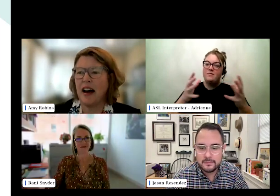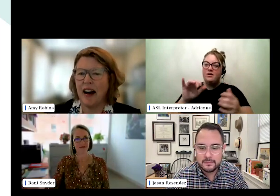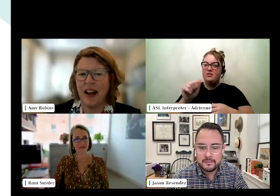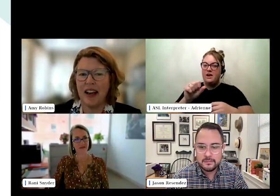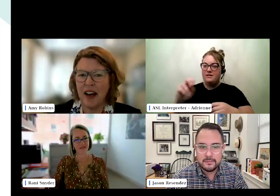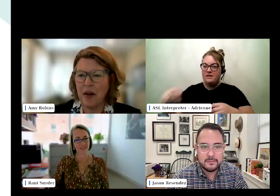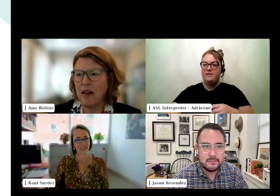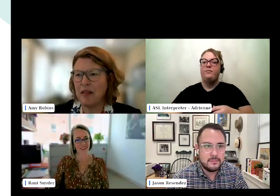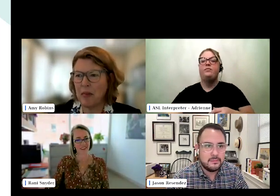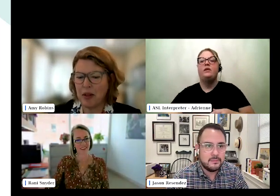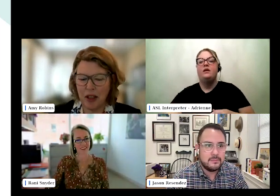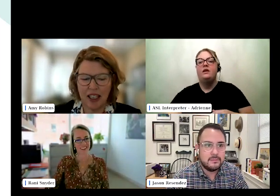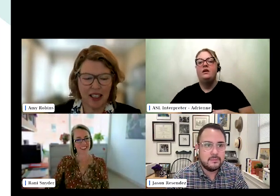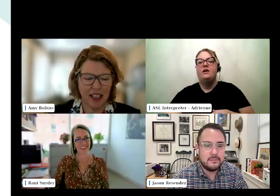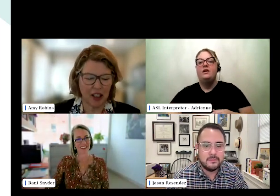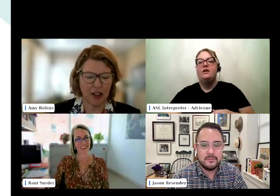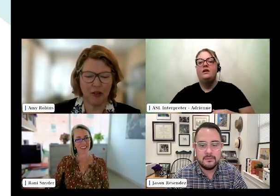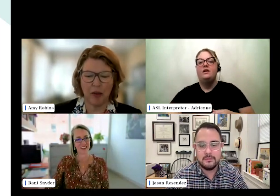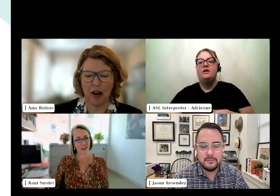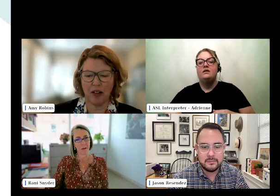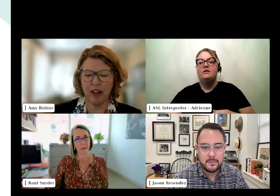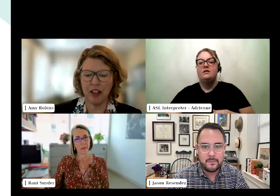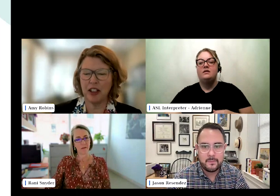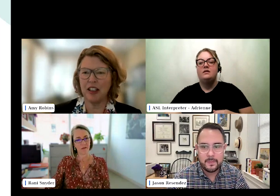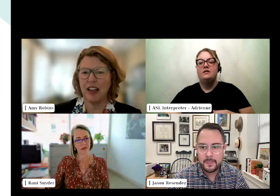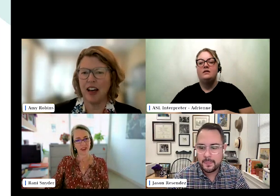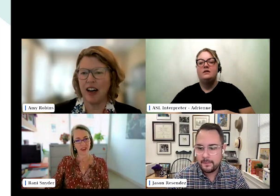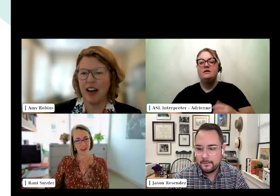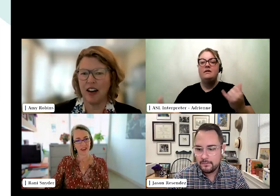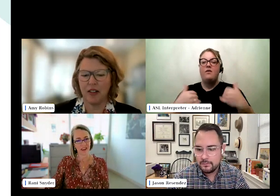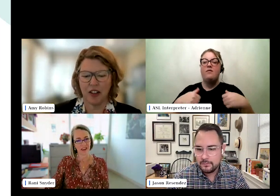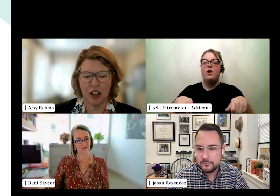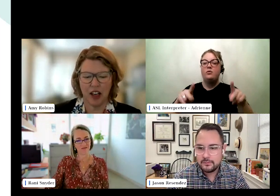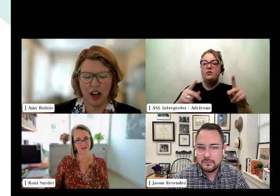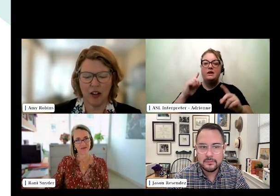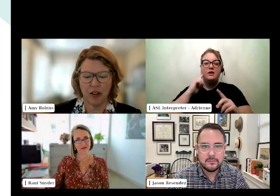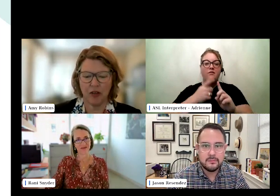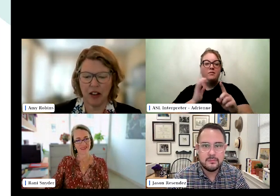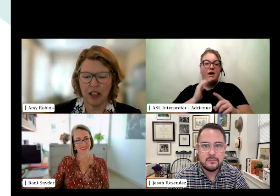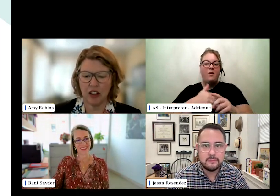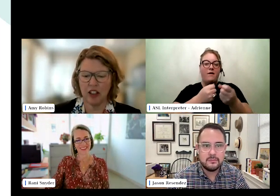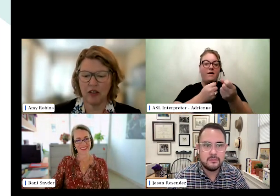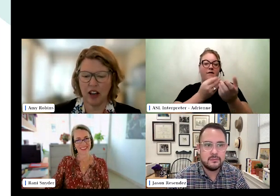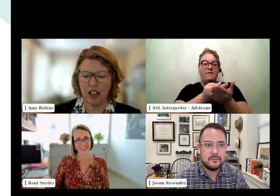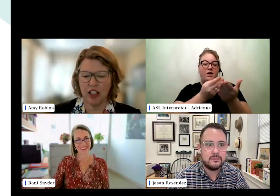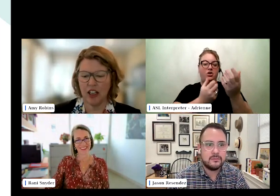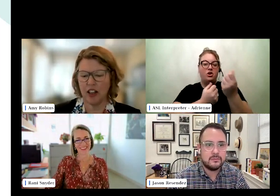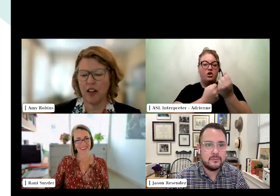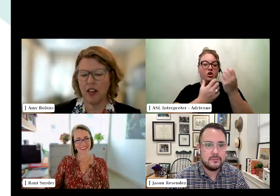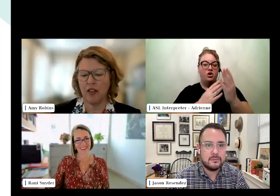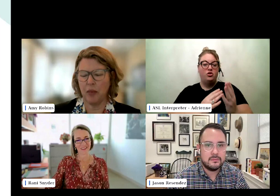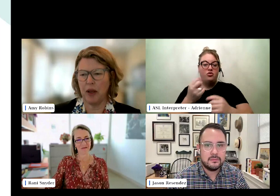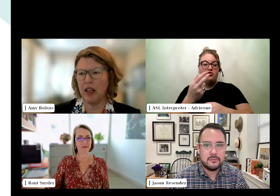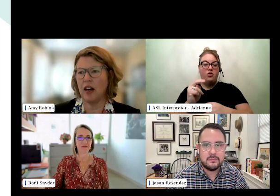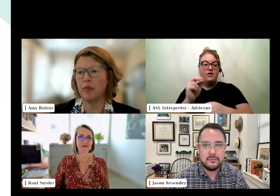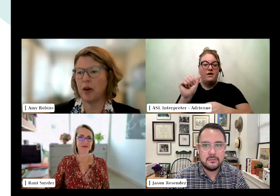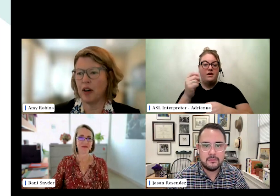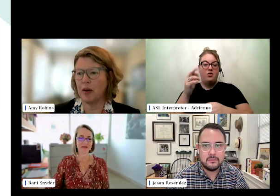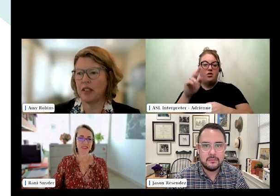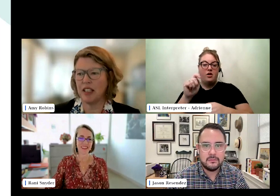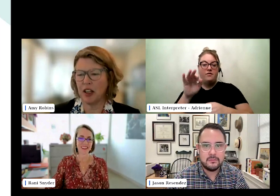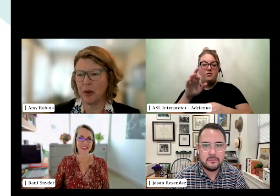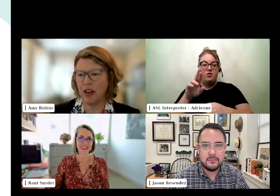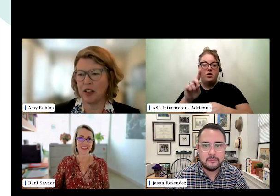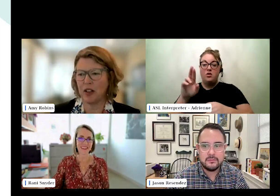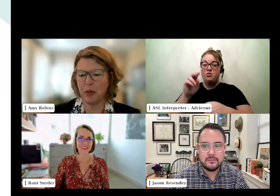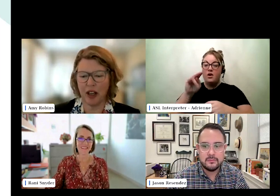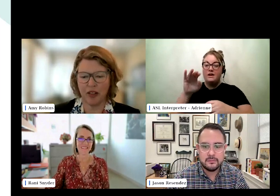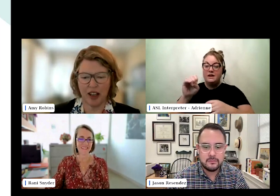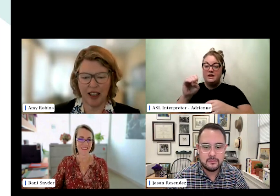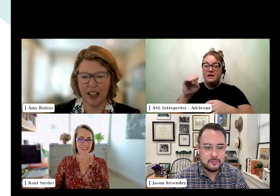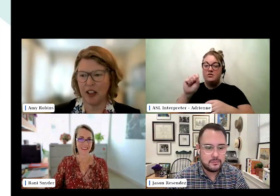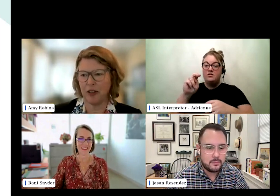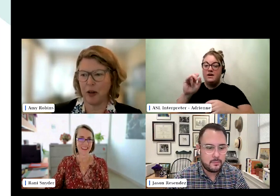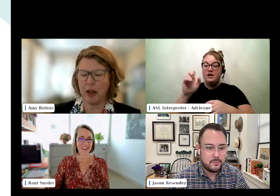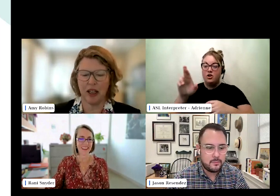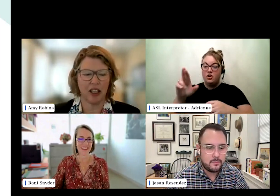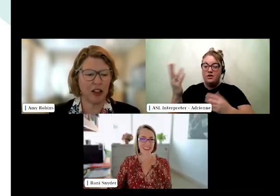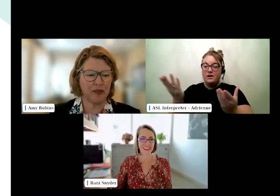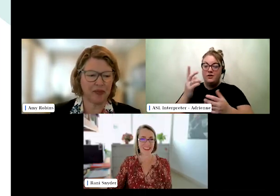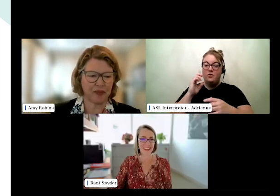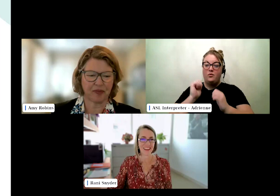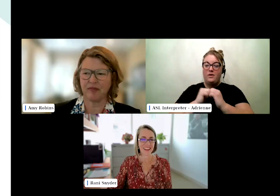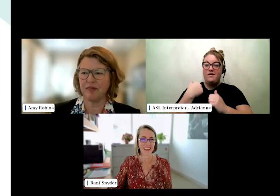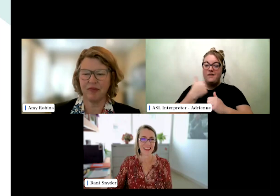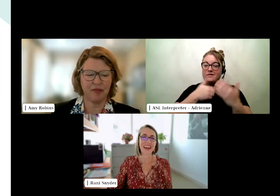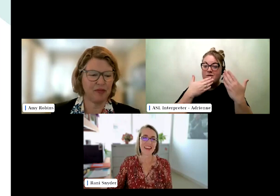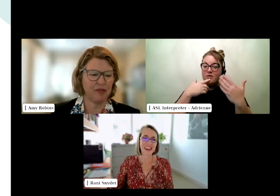And now we have an opportunity to hear from our funders. That, John A. Hartford Foundation, Ronnie Schneider, the Vp. Of programs, is here with us. Good morning.